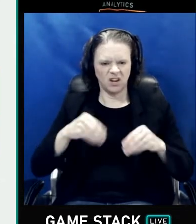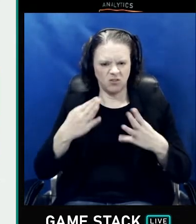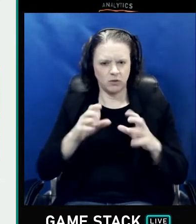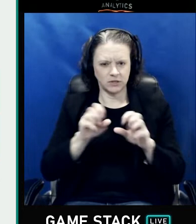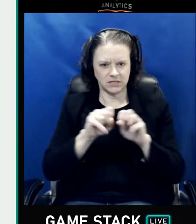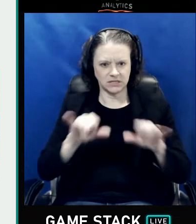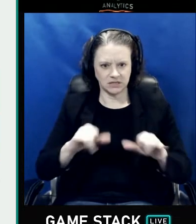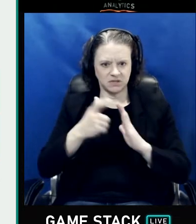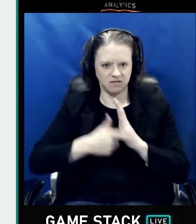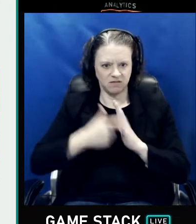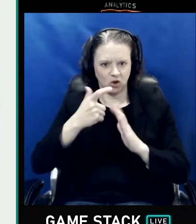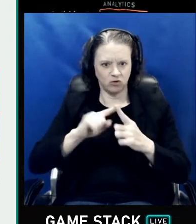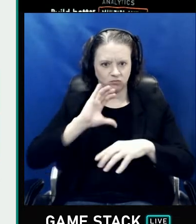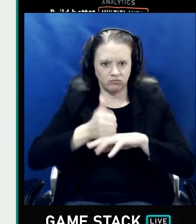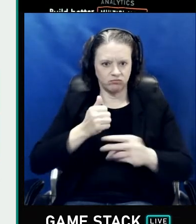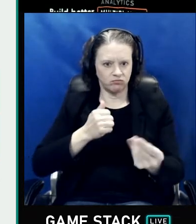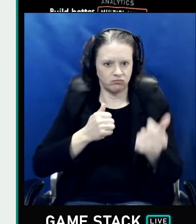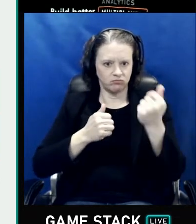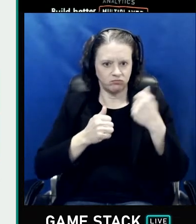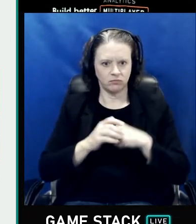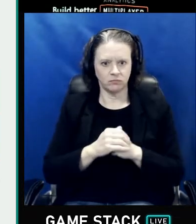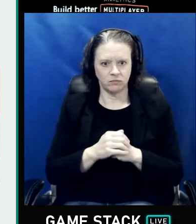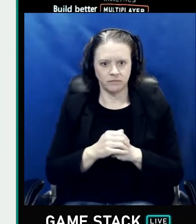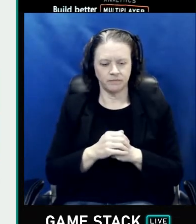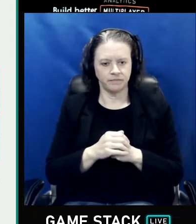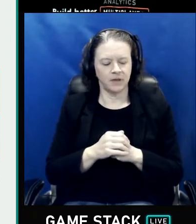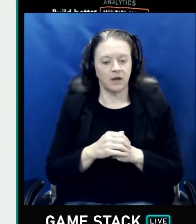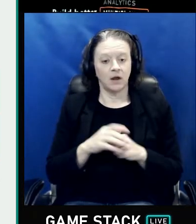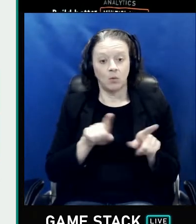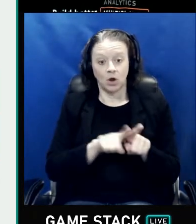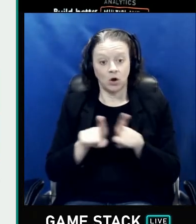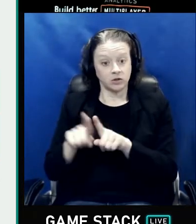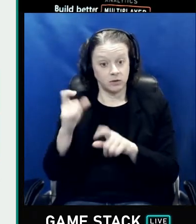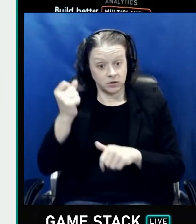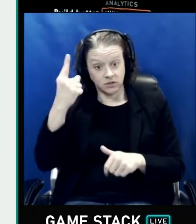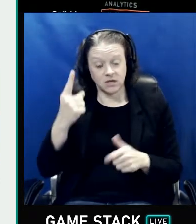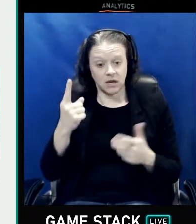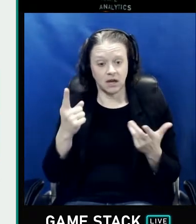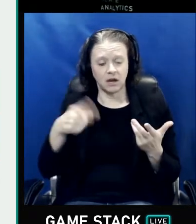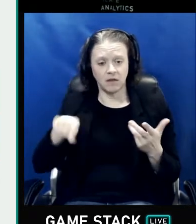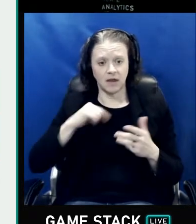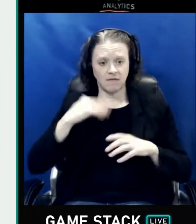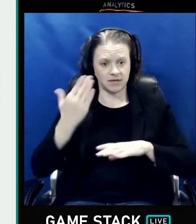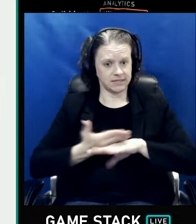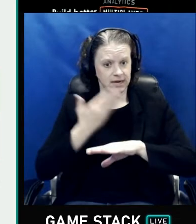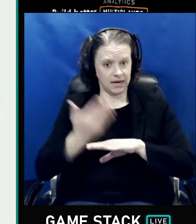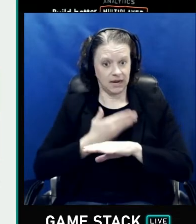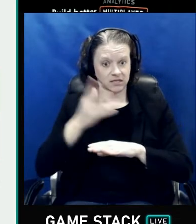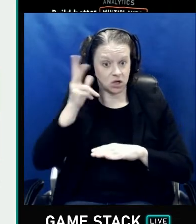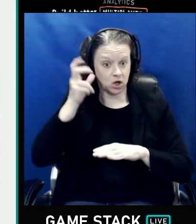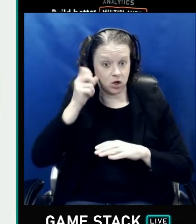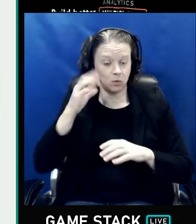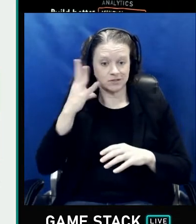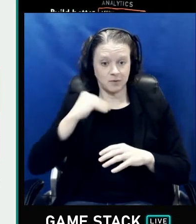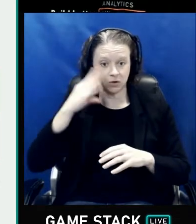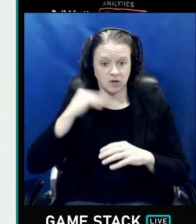set up quick and easy. Now, we also understand that there are enhanced audio experiences that games are really trying to create now,